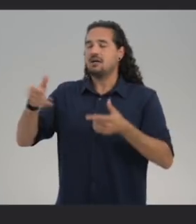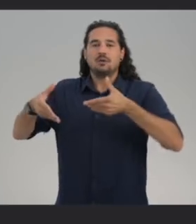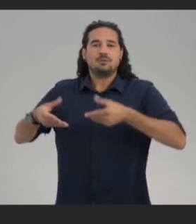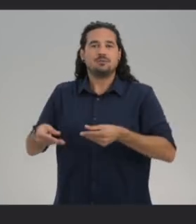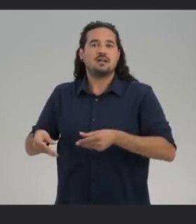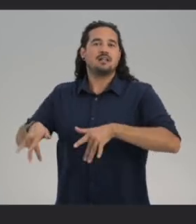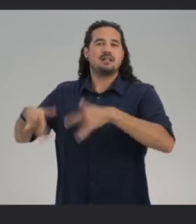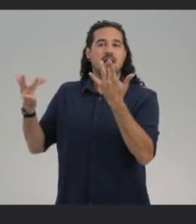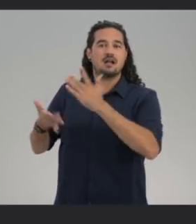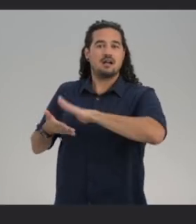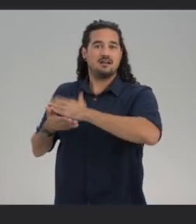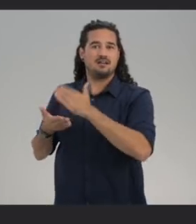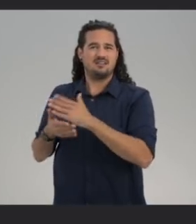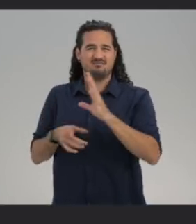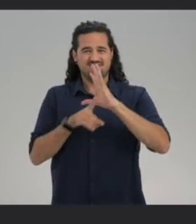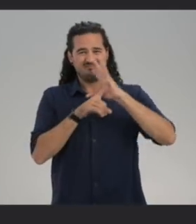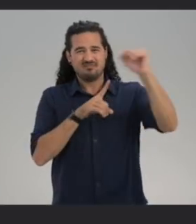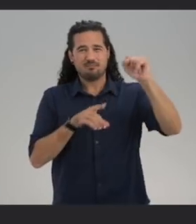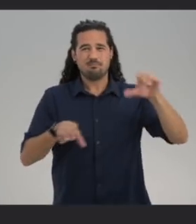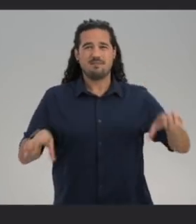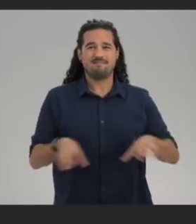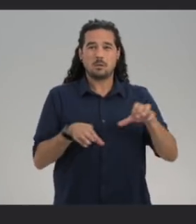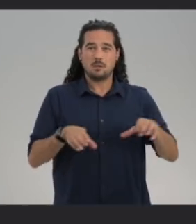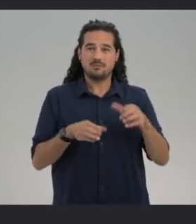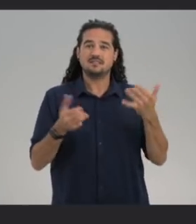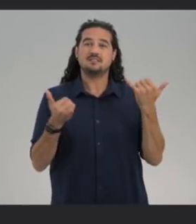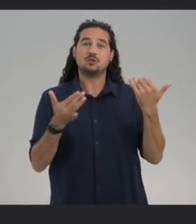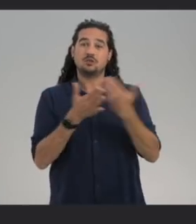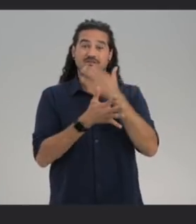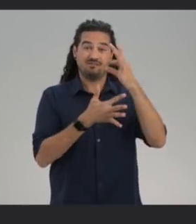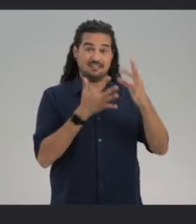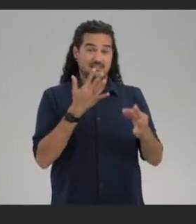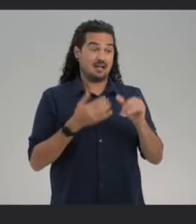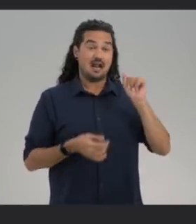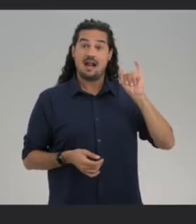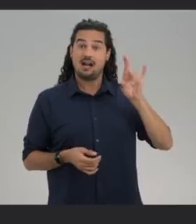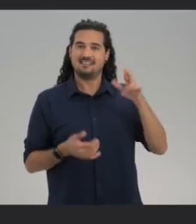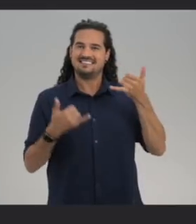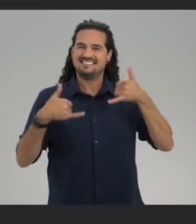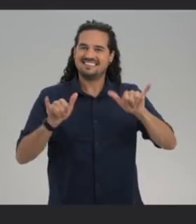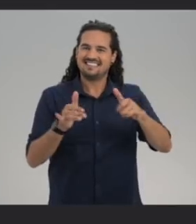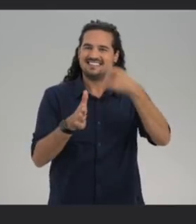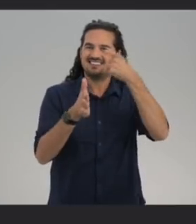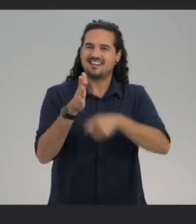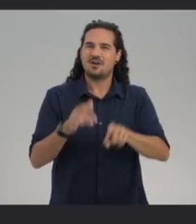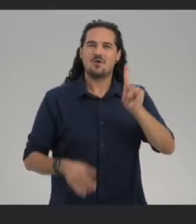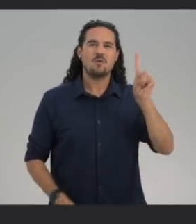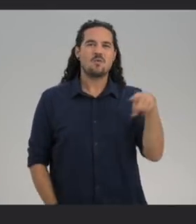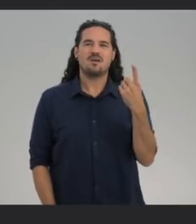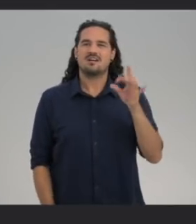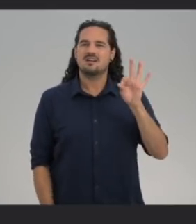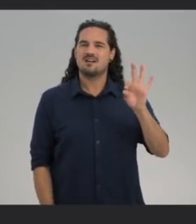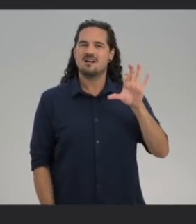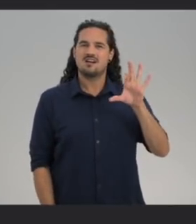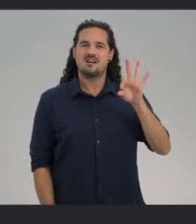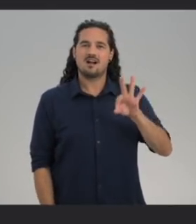And even with this gigantic increase in performance, along with its new features, the Air still starts at just $999.